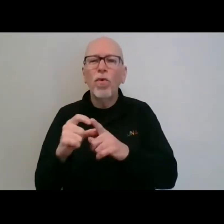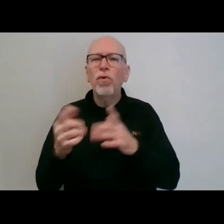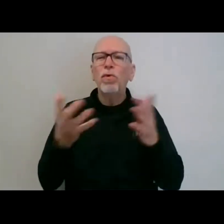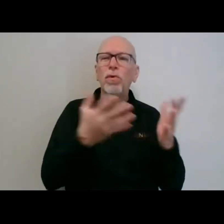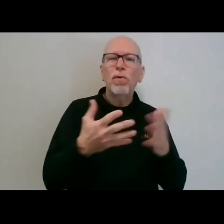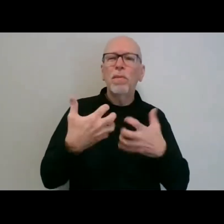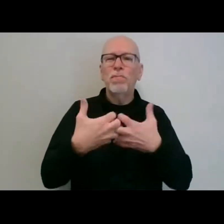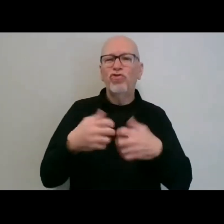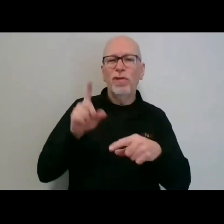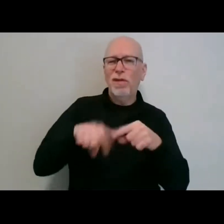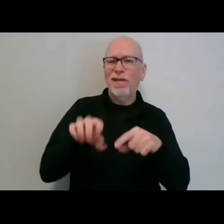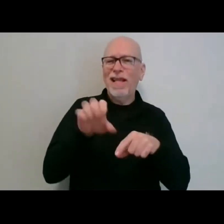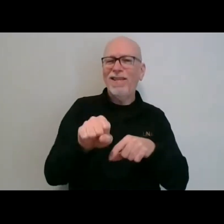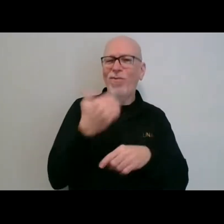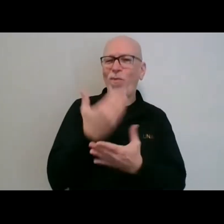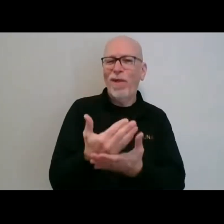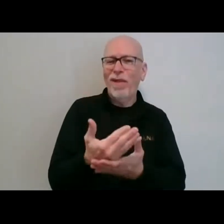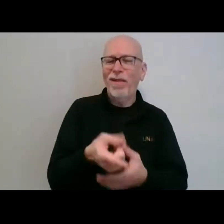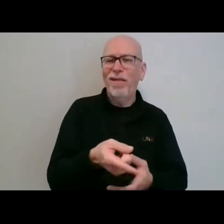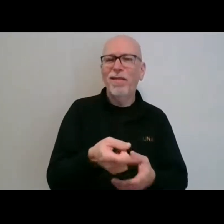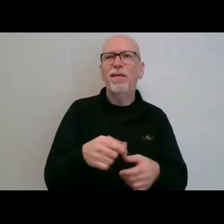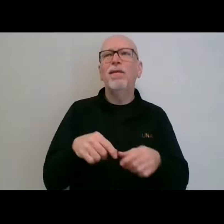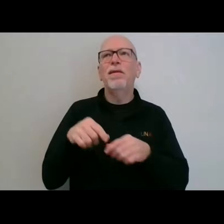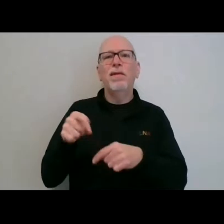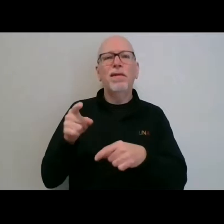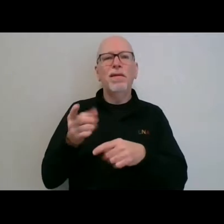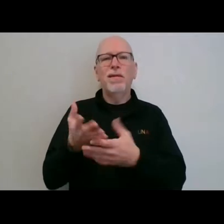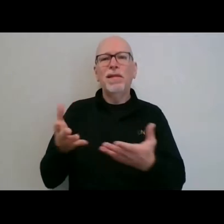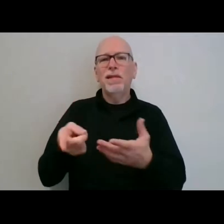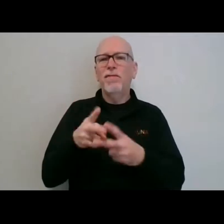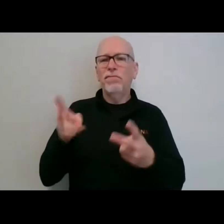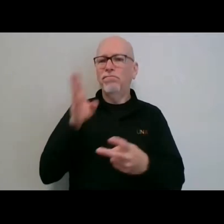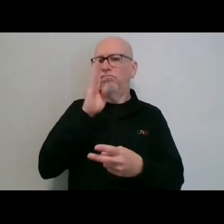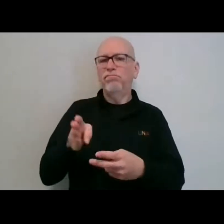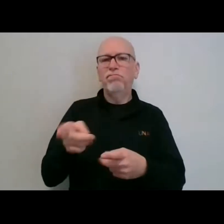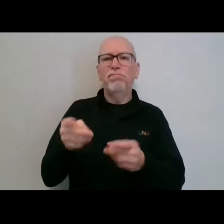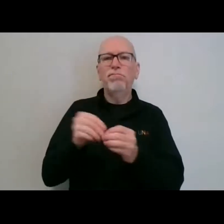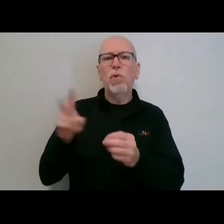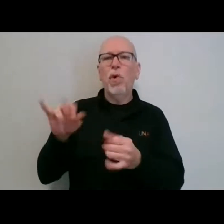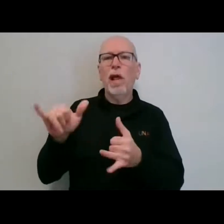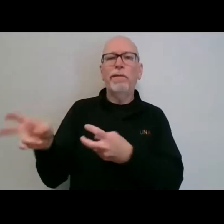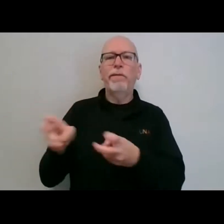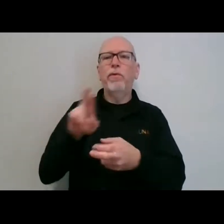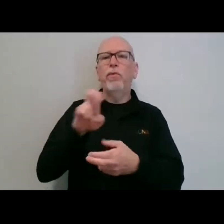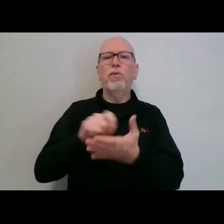really can't do very well yet. Things that take almost a rewrite rather than just a translation.